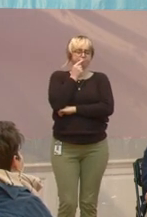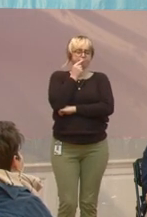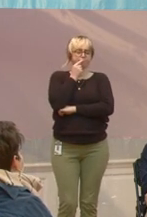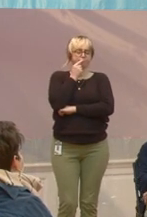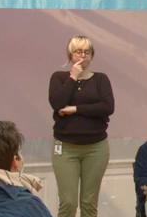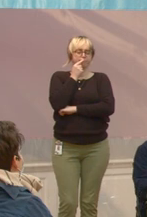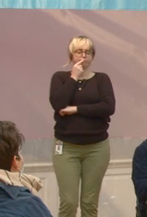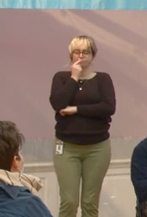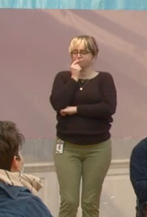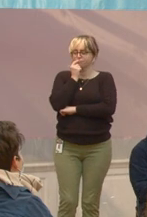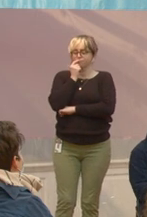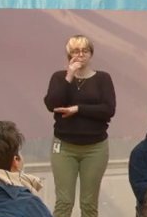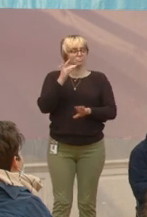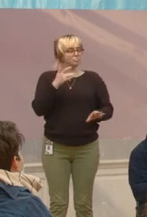Ben Evans: I'm feeling a little tired of this idea of leaving a